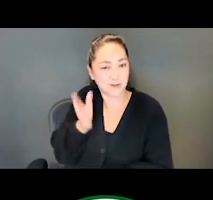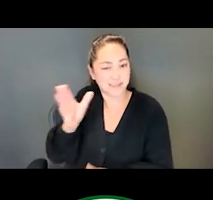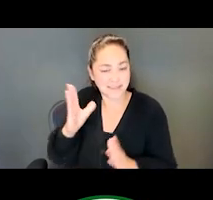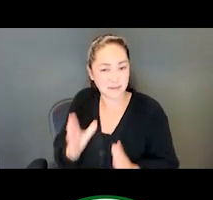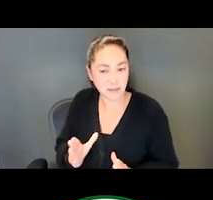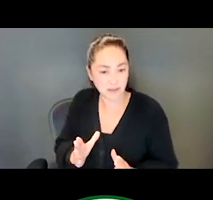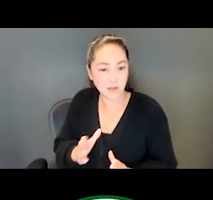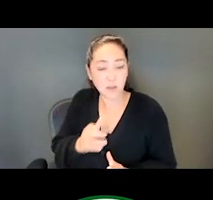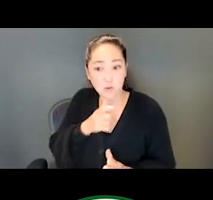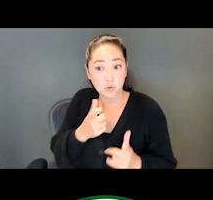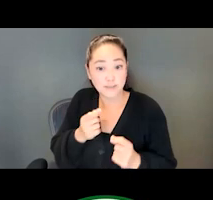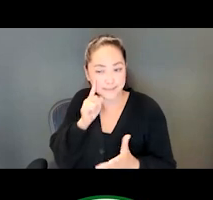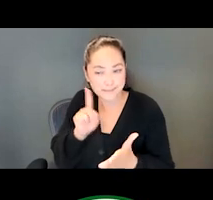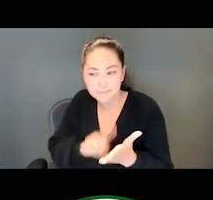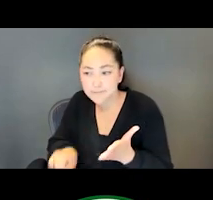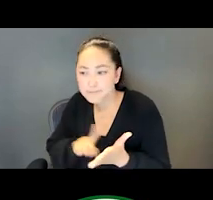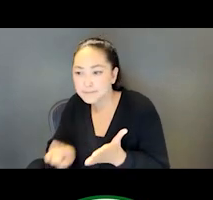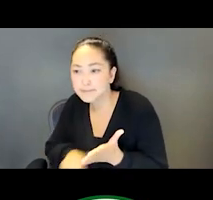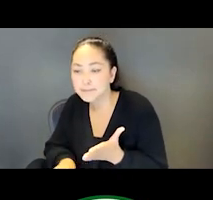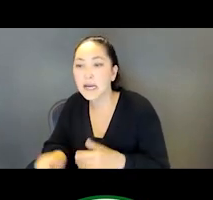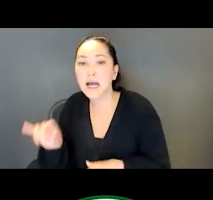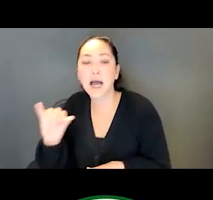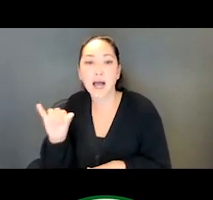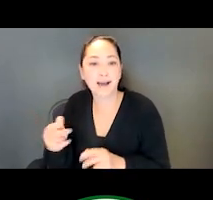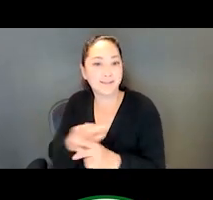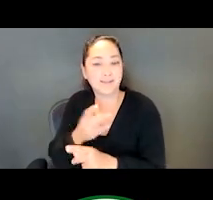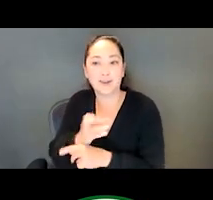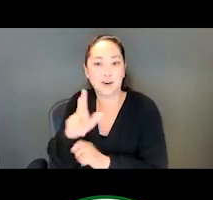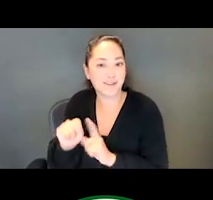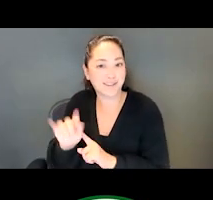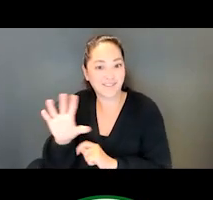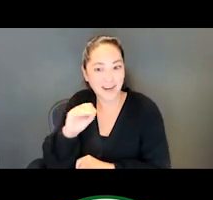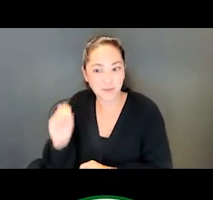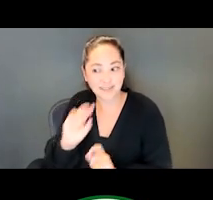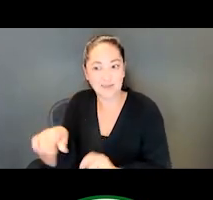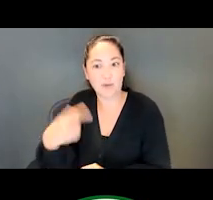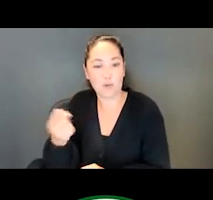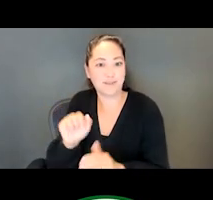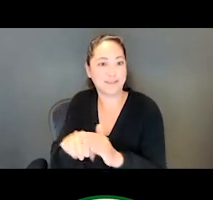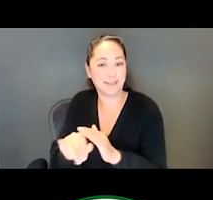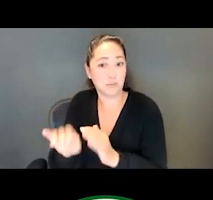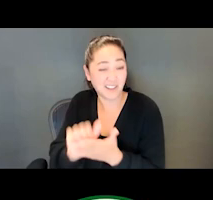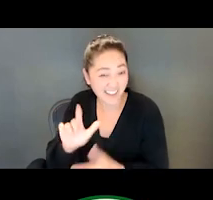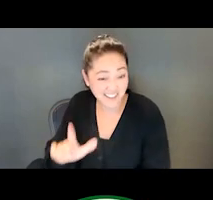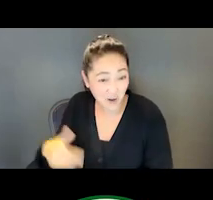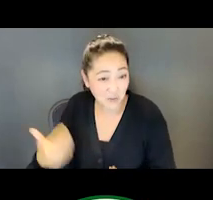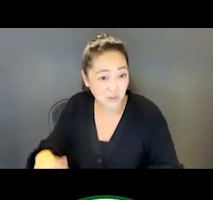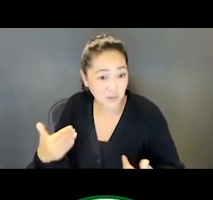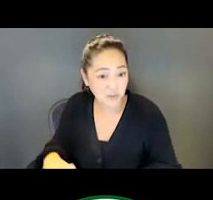So, There's this. There's this almost, I don't know, duality.